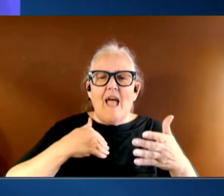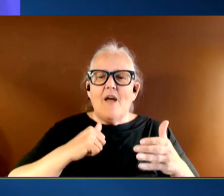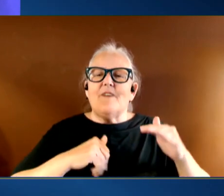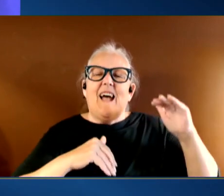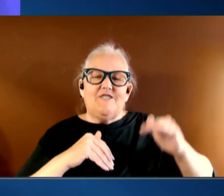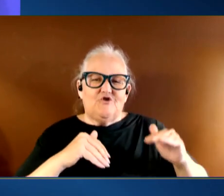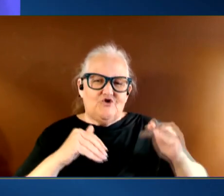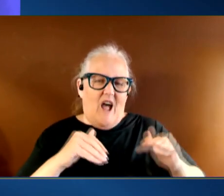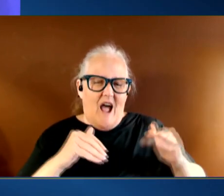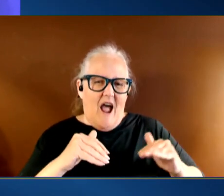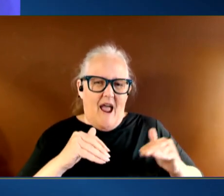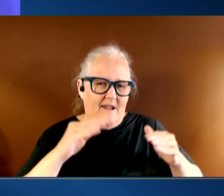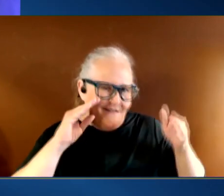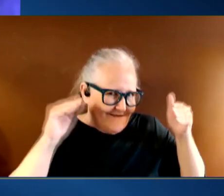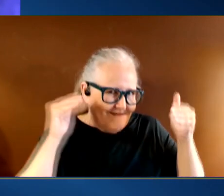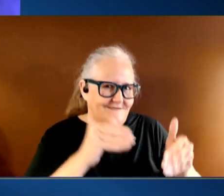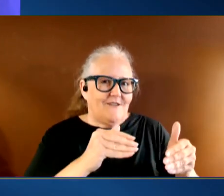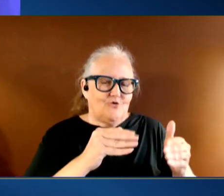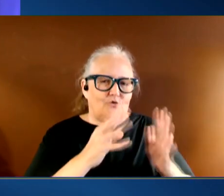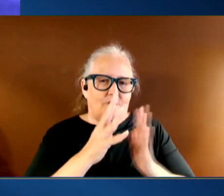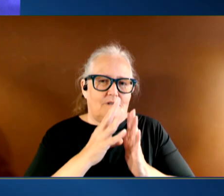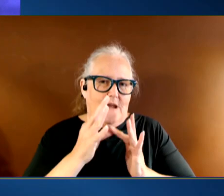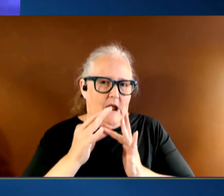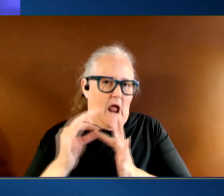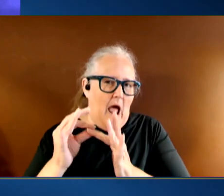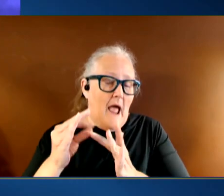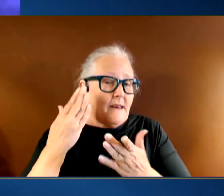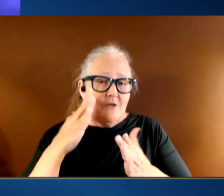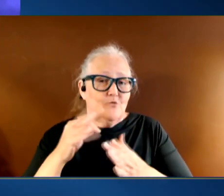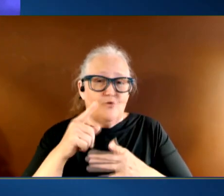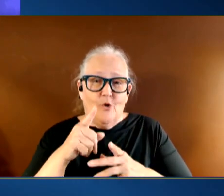right? So, I don't know how many of you follow Social Security on social media.